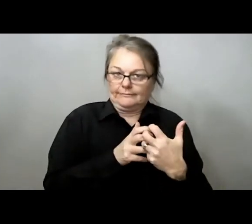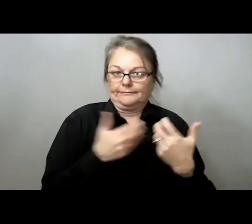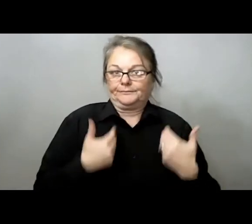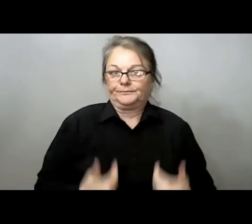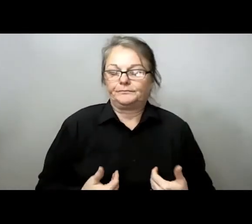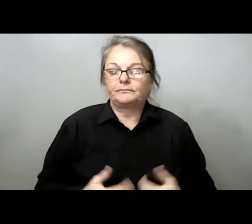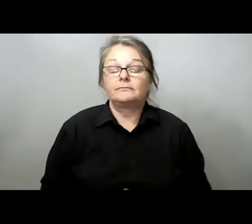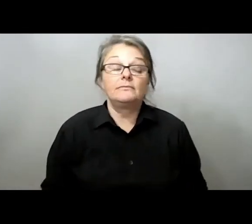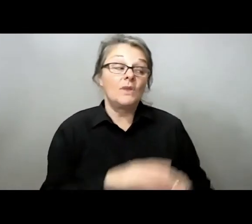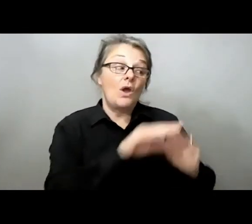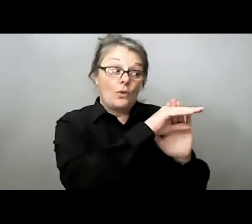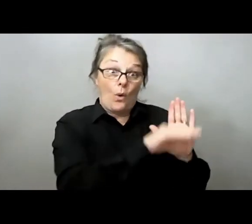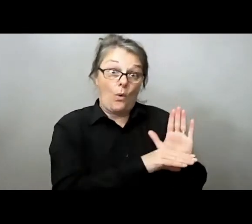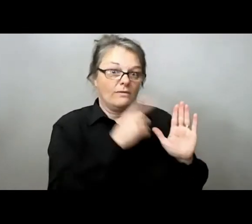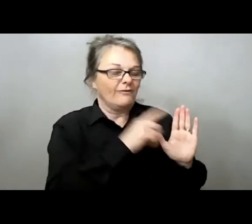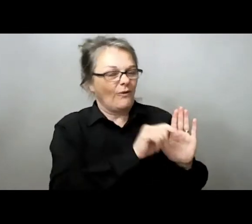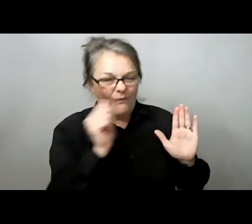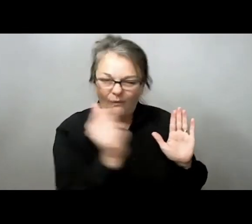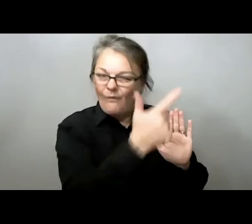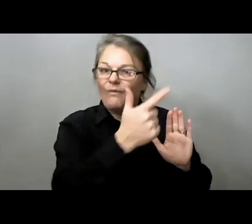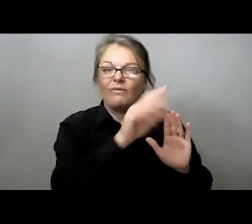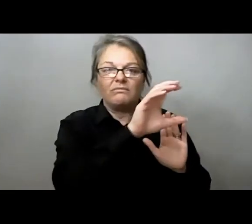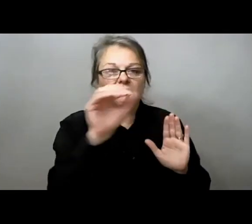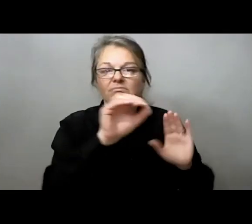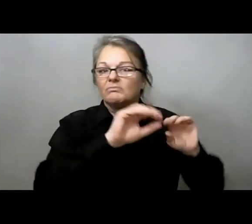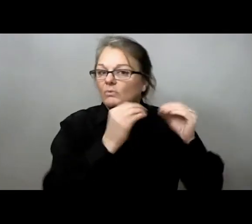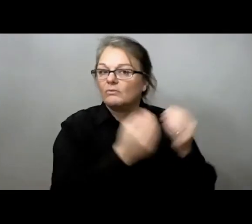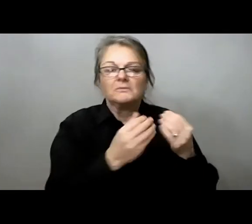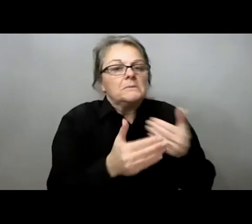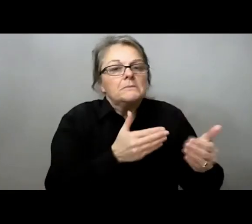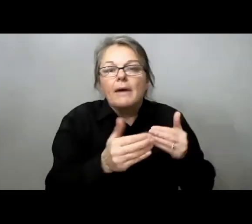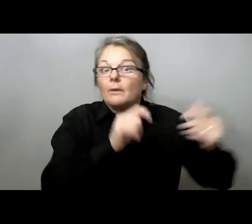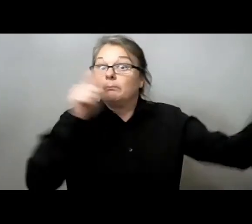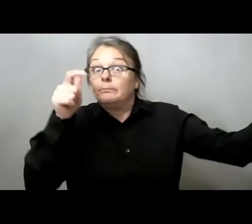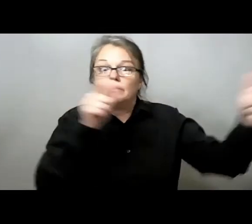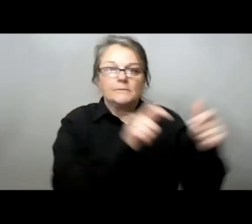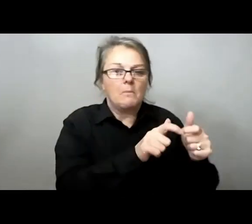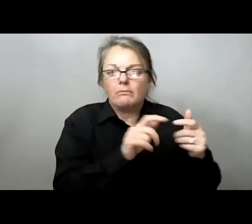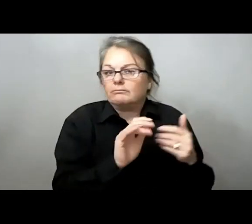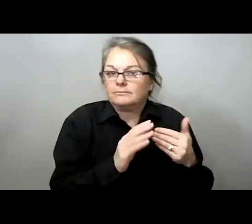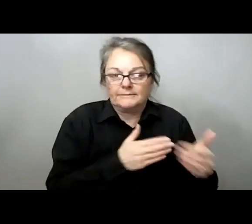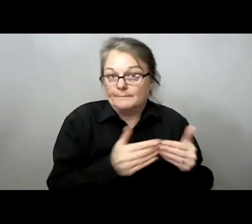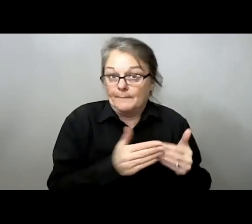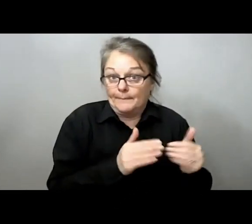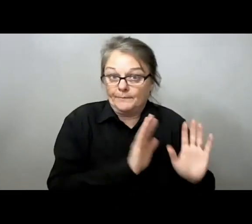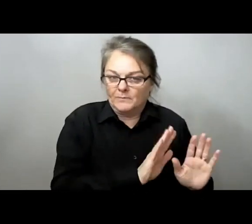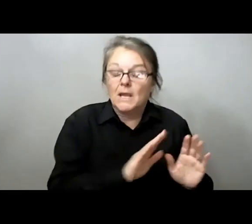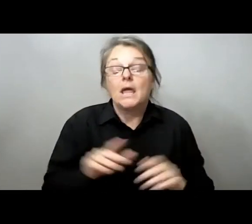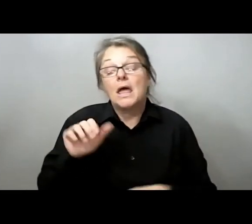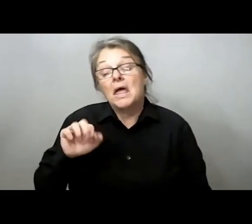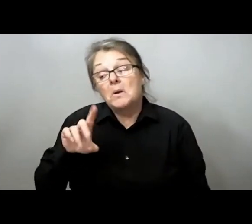THE CODE APPLIES TO ALL ORGANIZATIONS REGARDLESS OF SIZE. THERE HAVE BEEN SOME AMENDMENTS TO THE